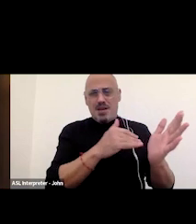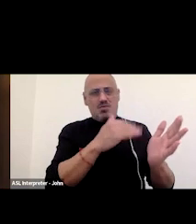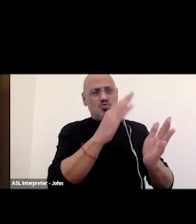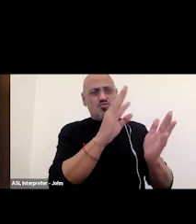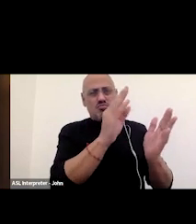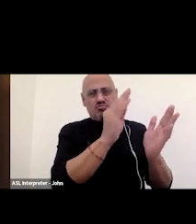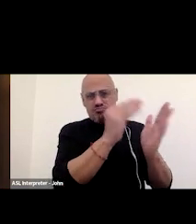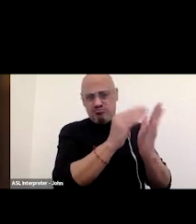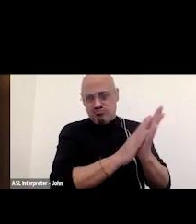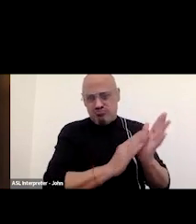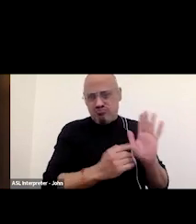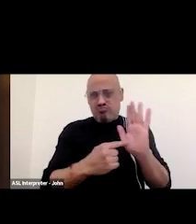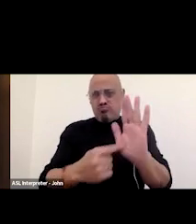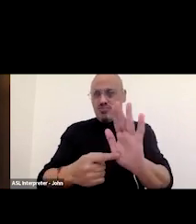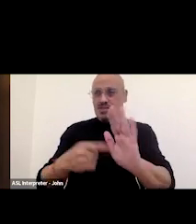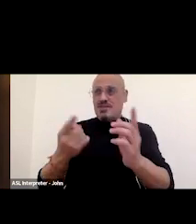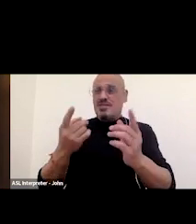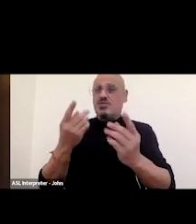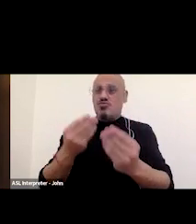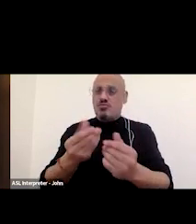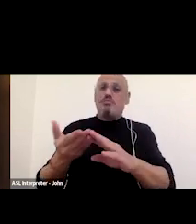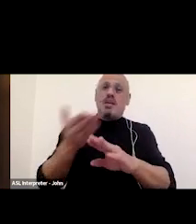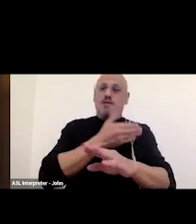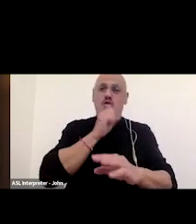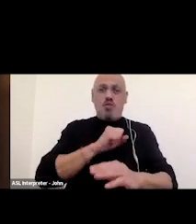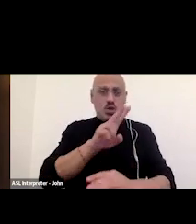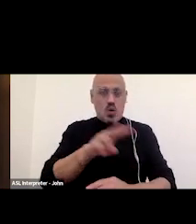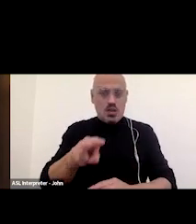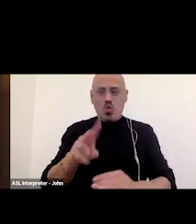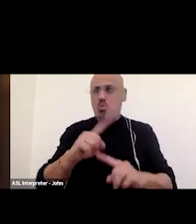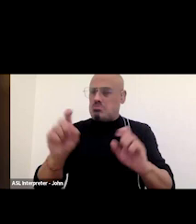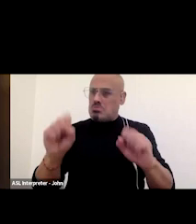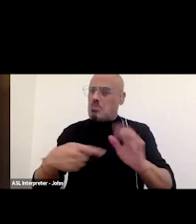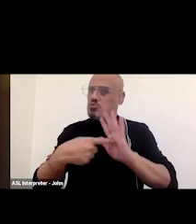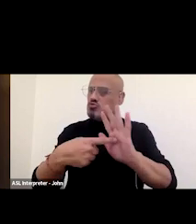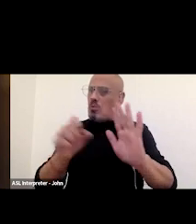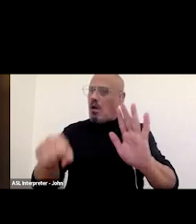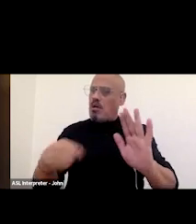was diagnosed and treated before he turned 22. But we were able to show that.